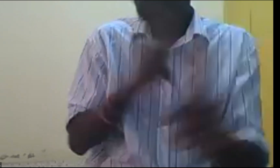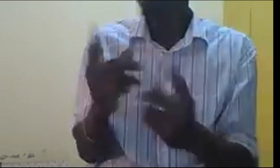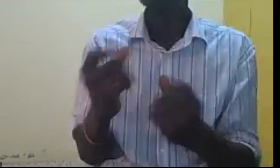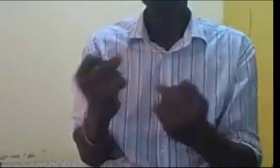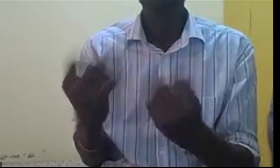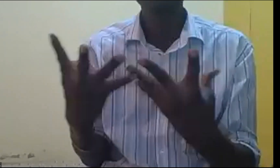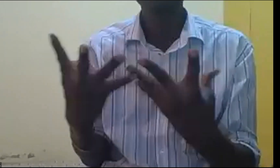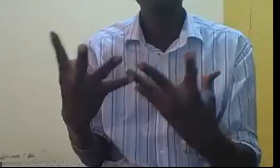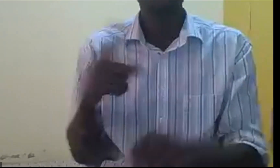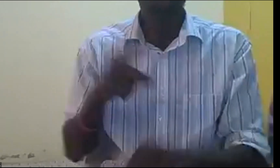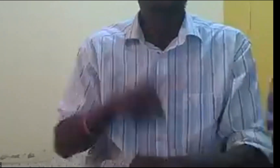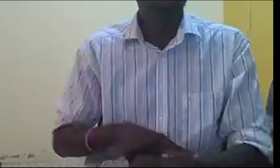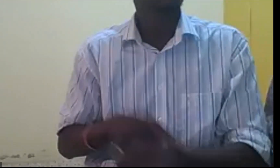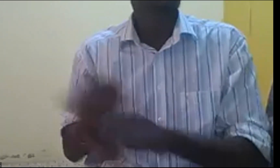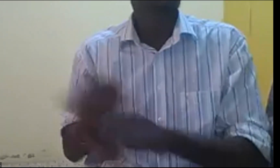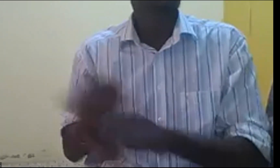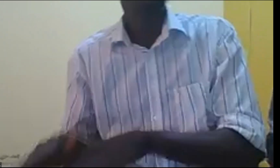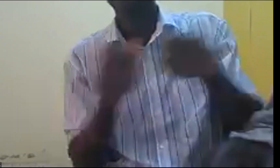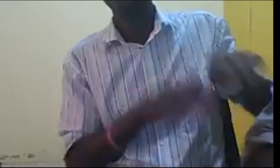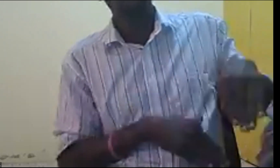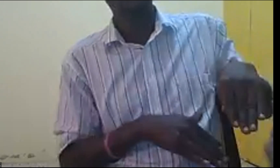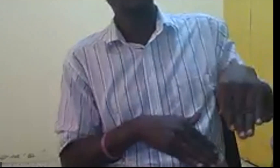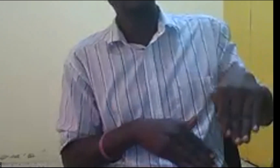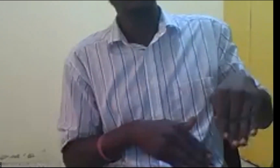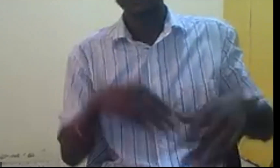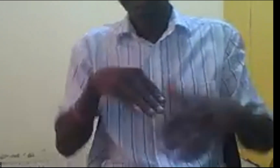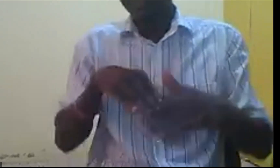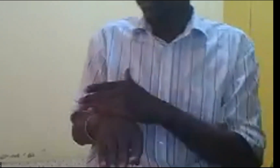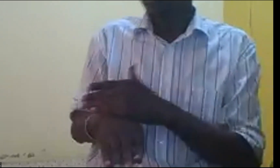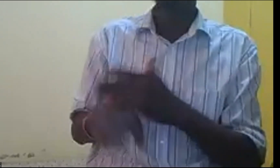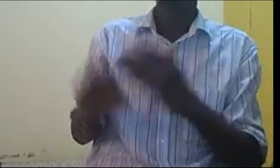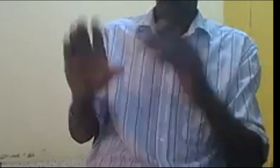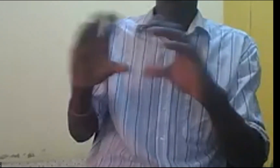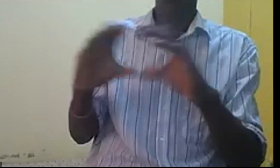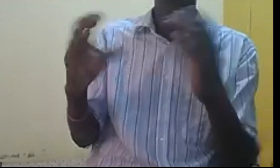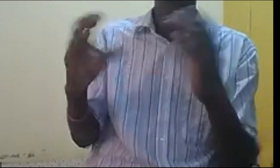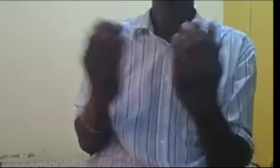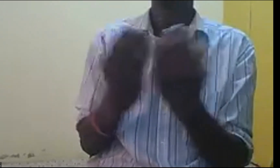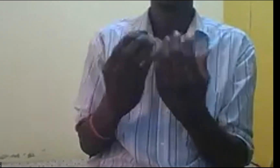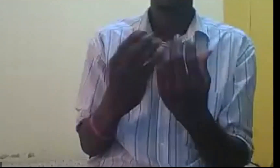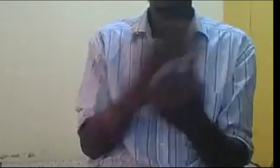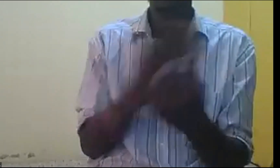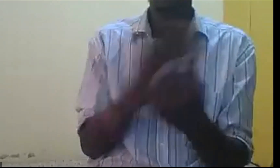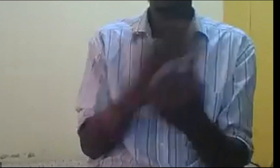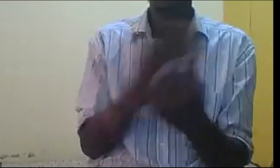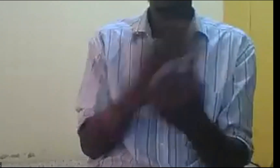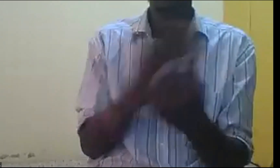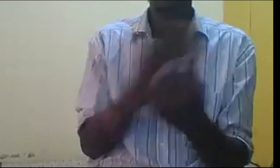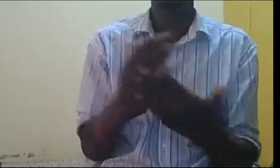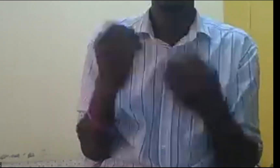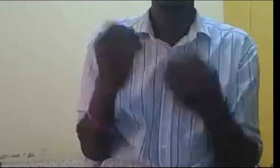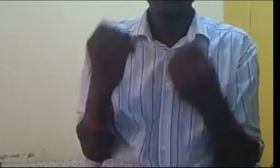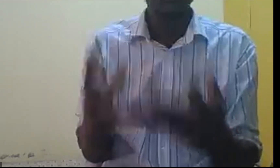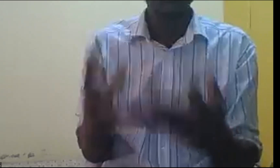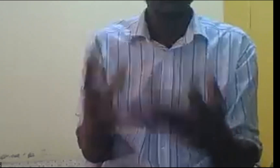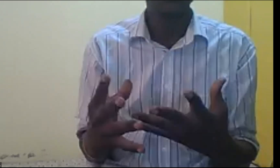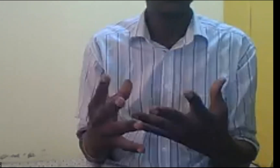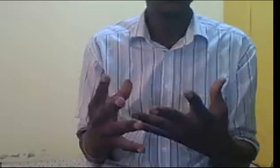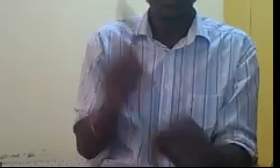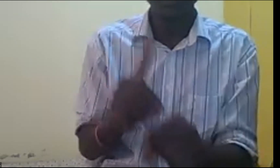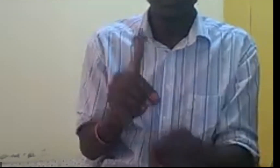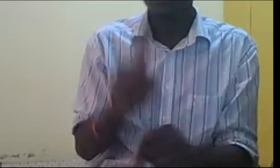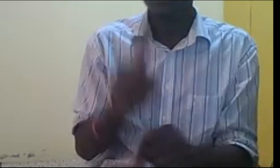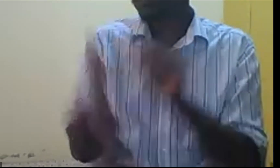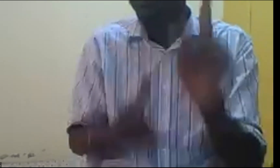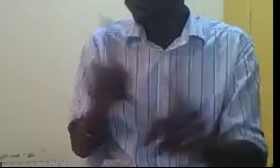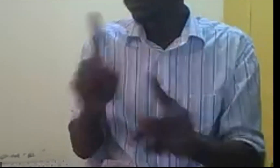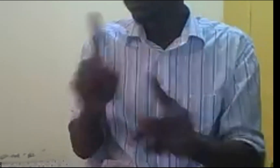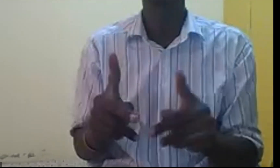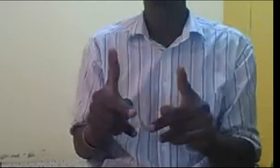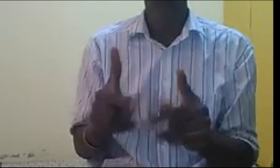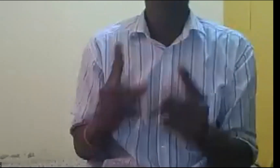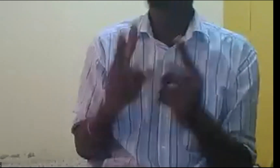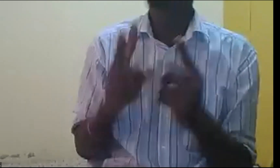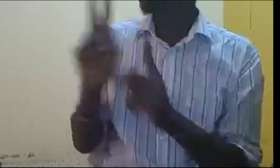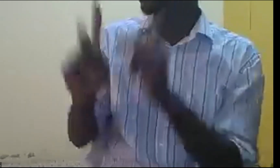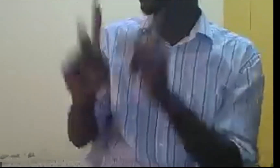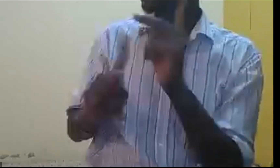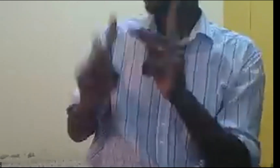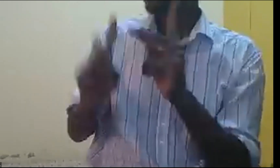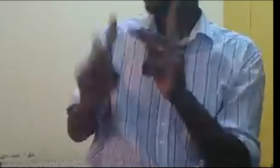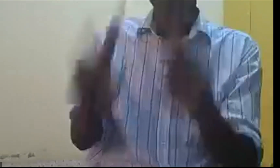Their parents cannot afford to pay them in school, and many of them would end up staying home or lousy around in the communities, and seems like nobody bad, that even about their web beings and so on.